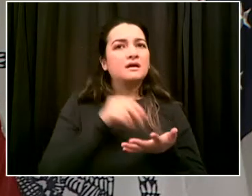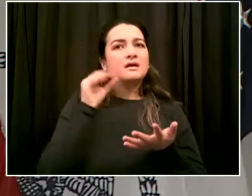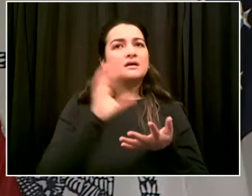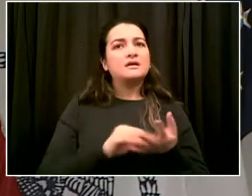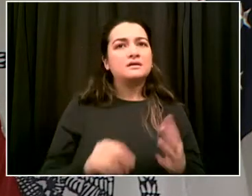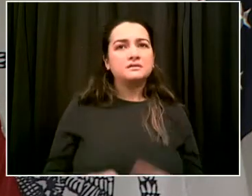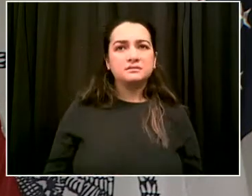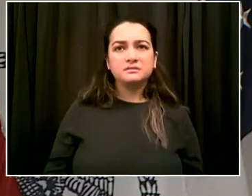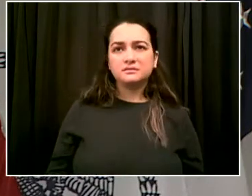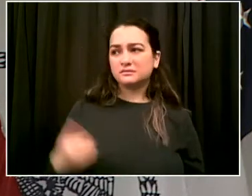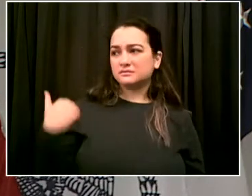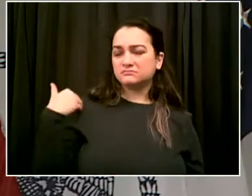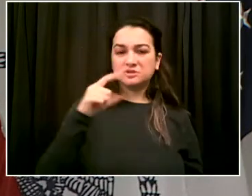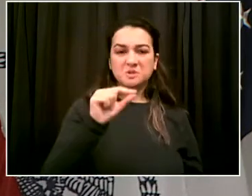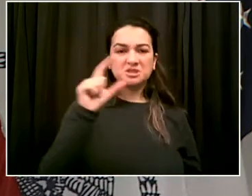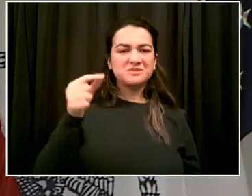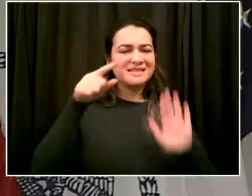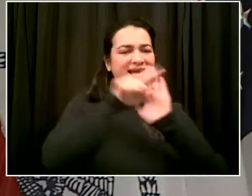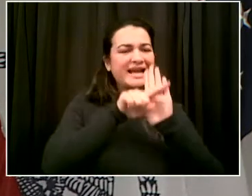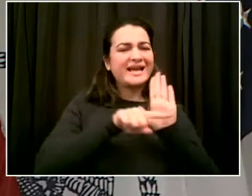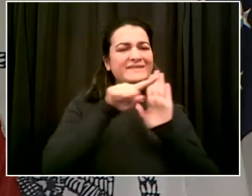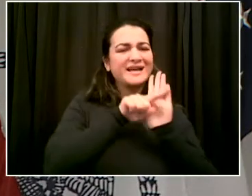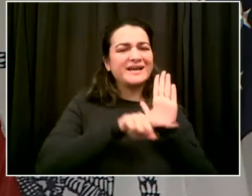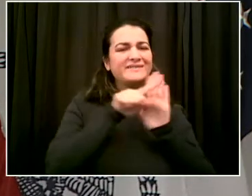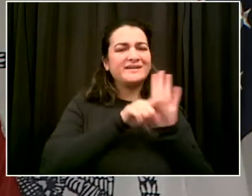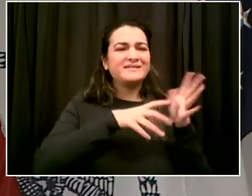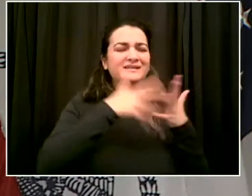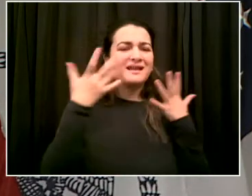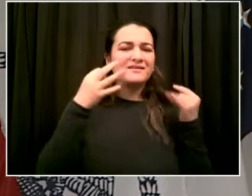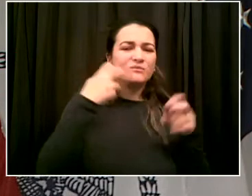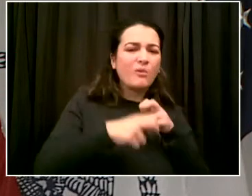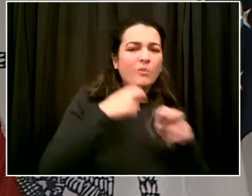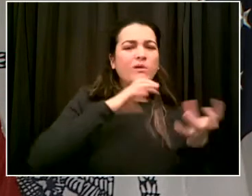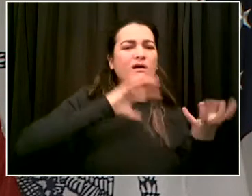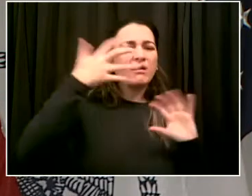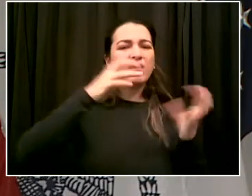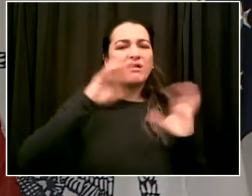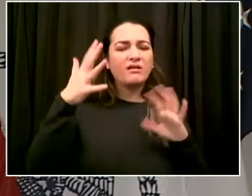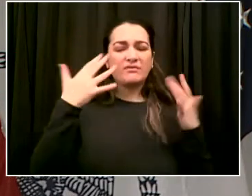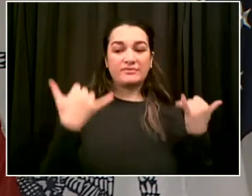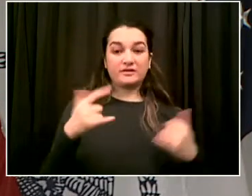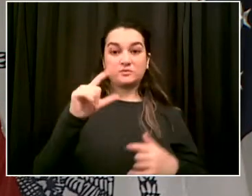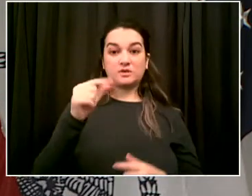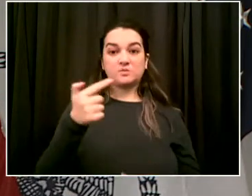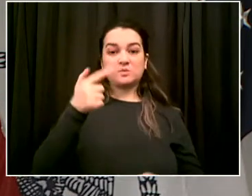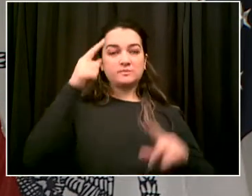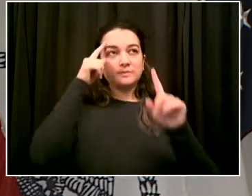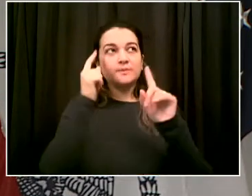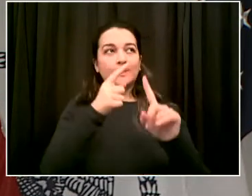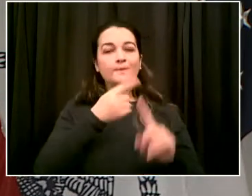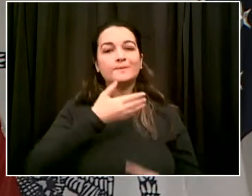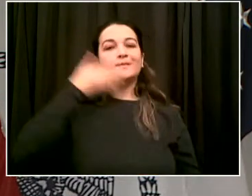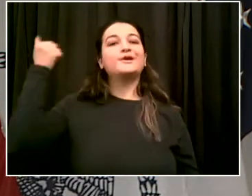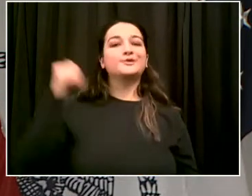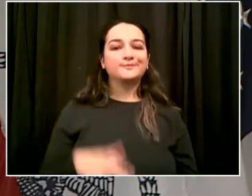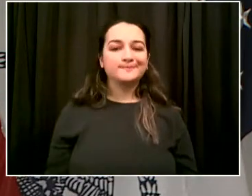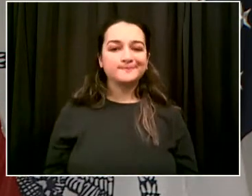OF 2020, SOMETHING WE ARE E INGOG G TOUSE E TO BE A POSITIVE GOING FORWARD WHEN IT COMES TO OPENING STREETS AND DEEPENING